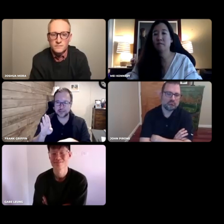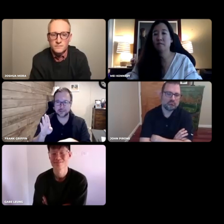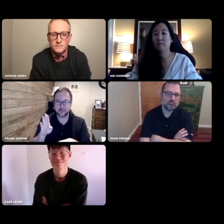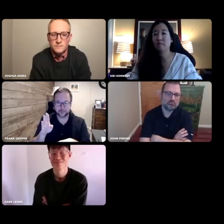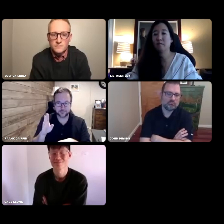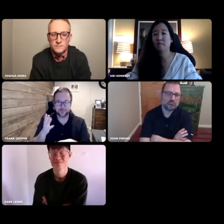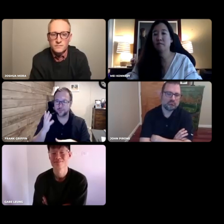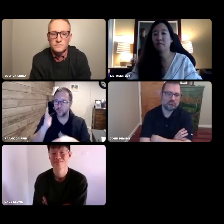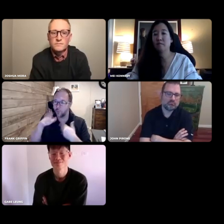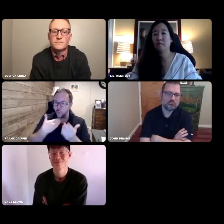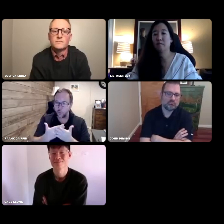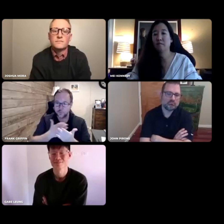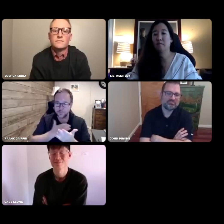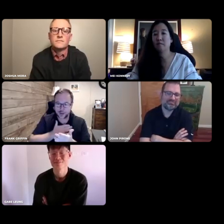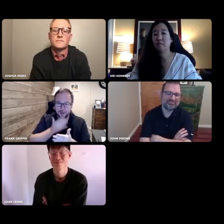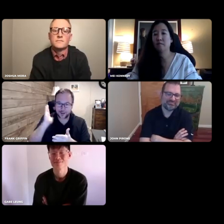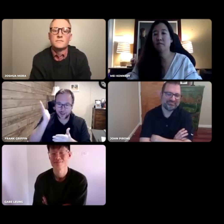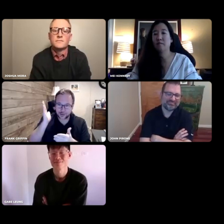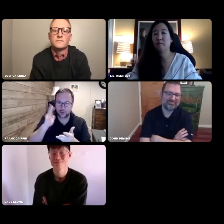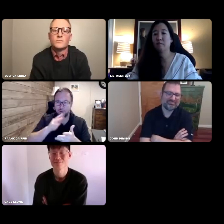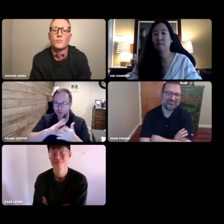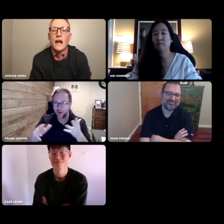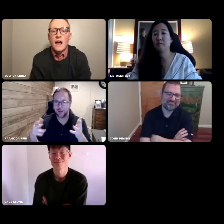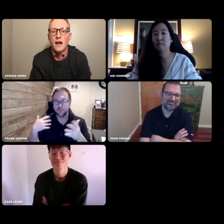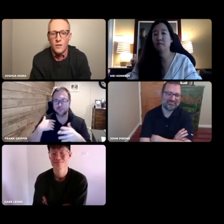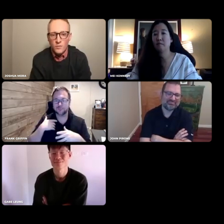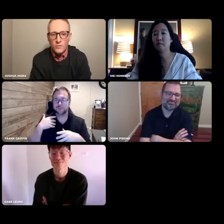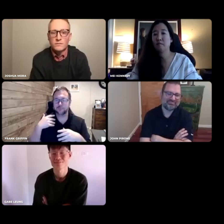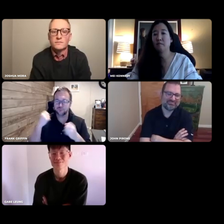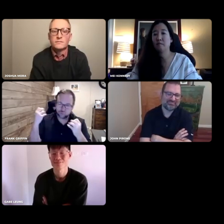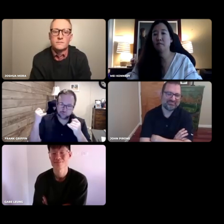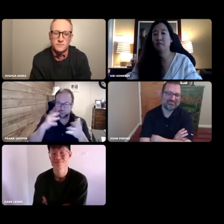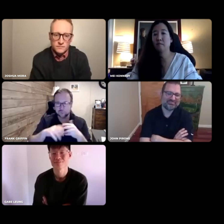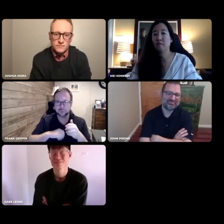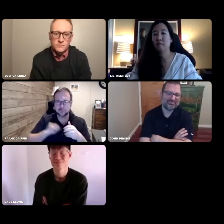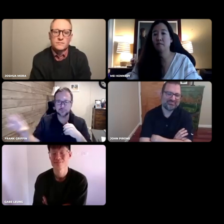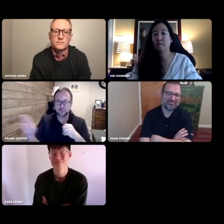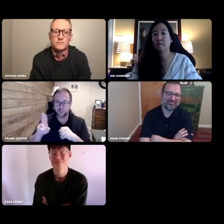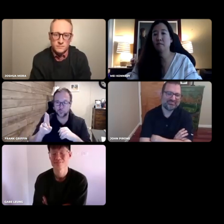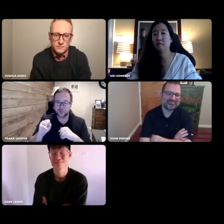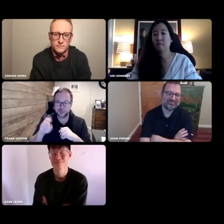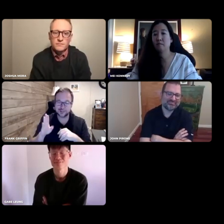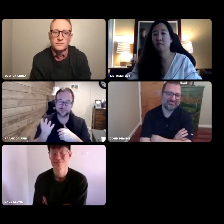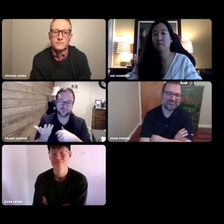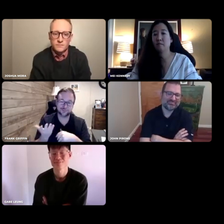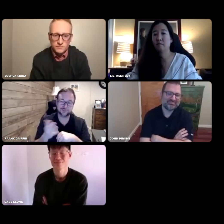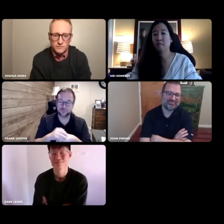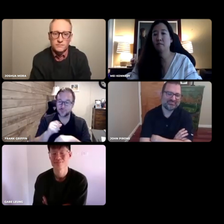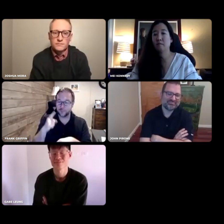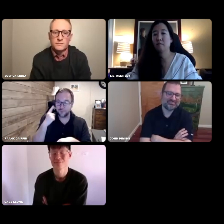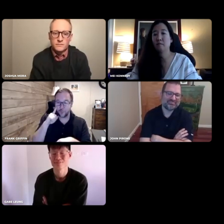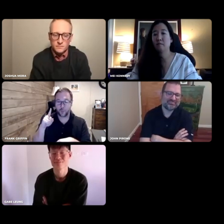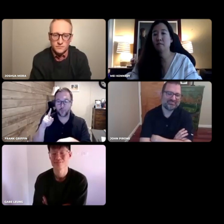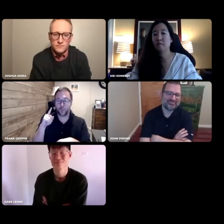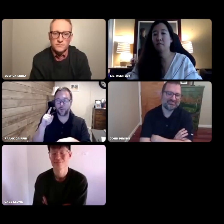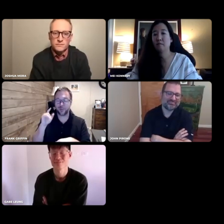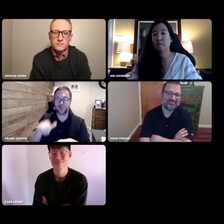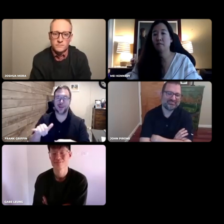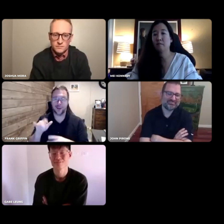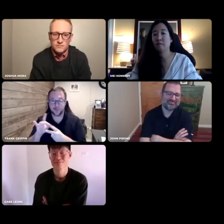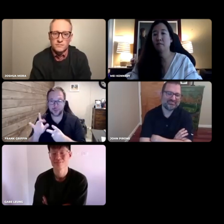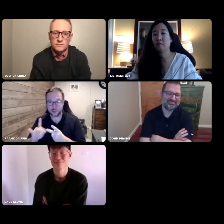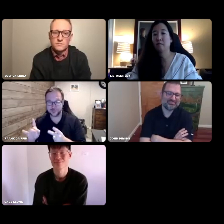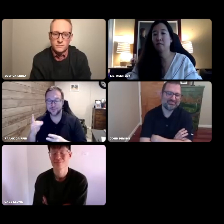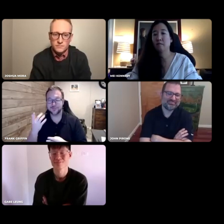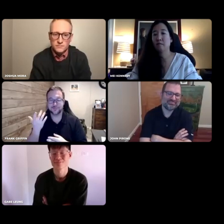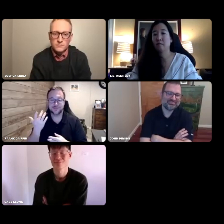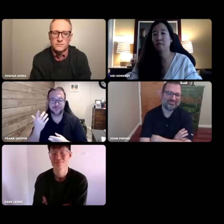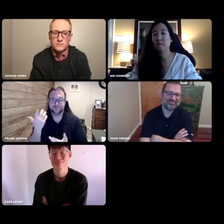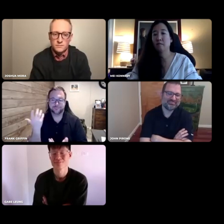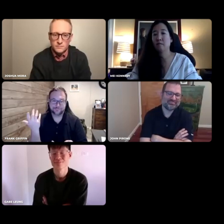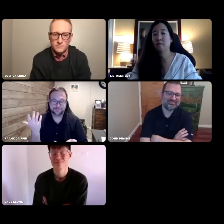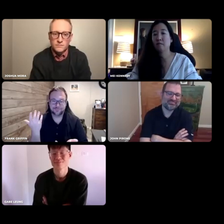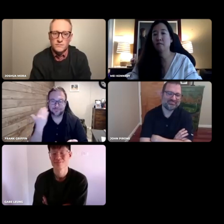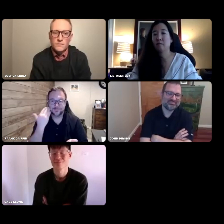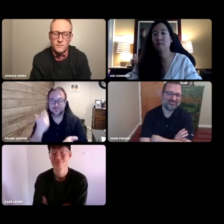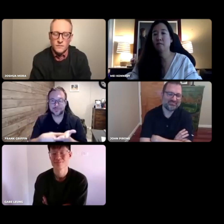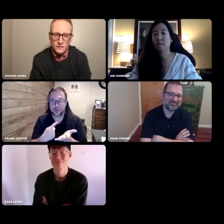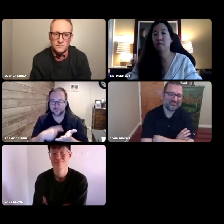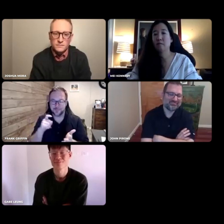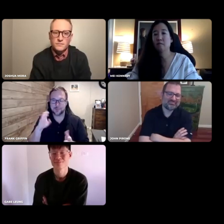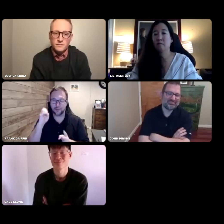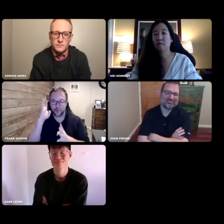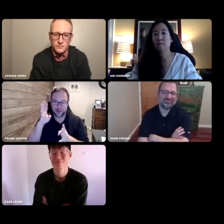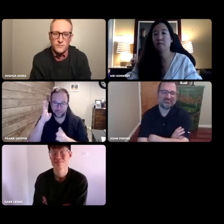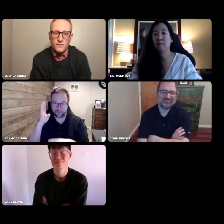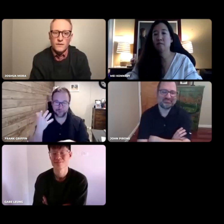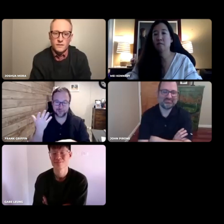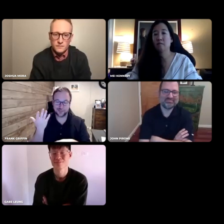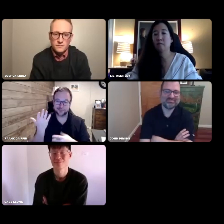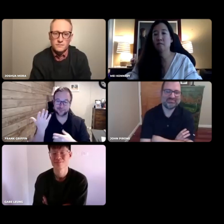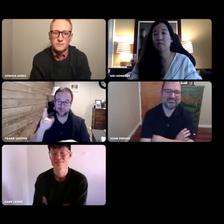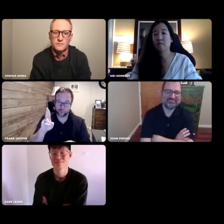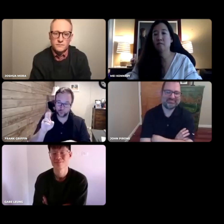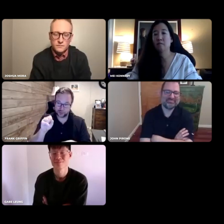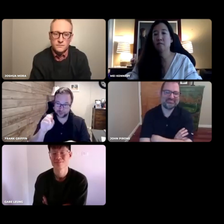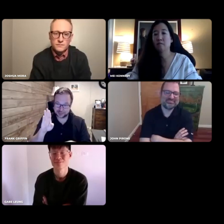So we would record our lectures and put them on a USB.